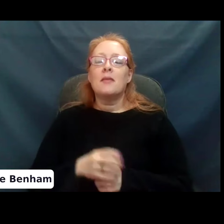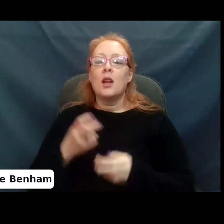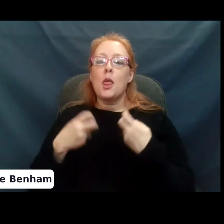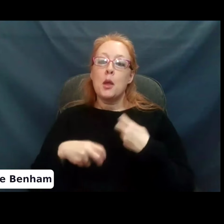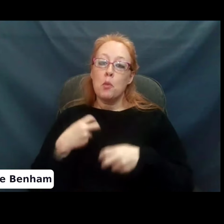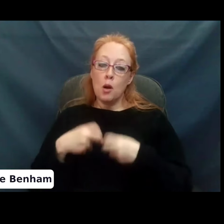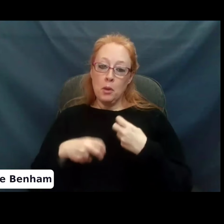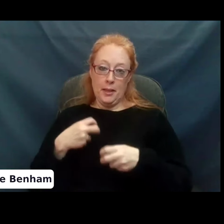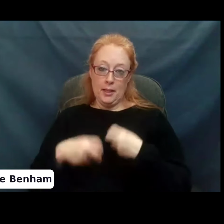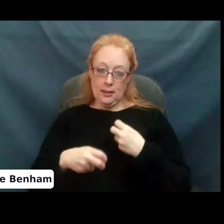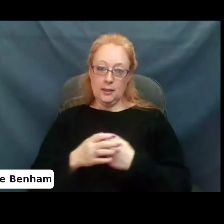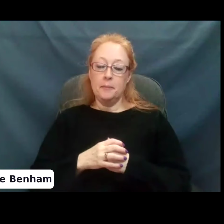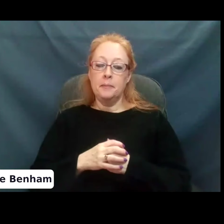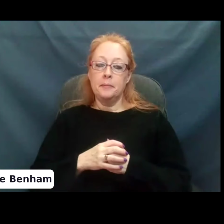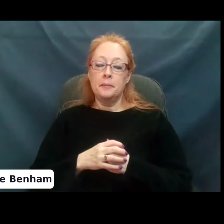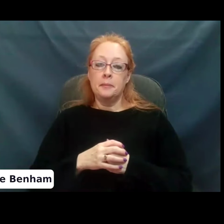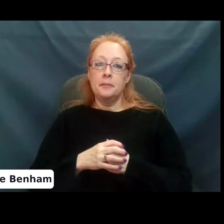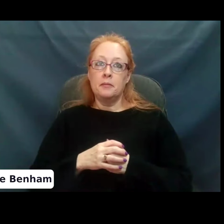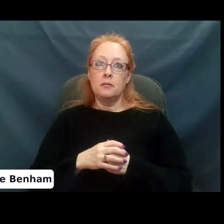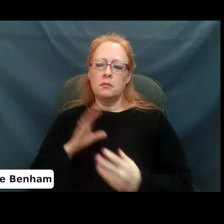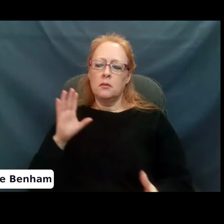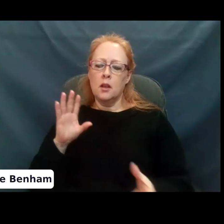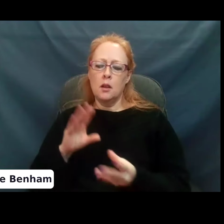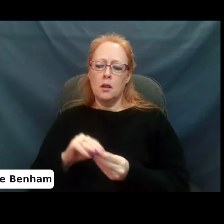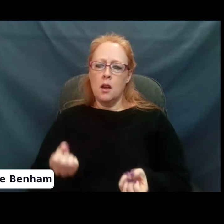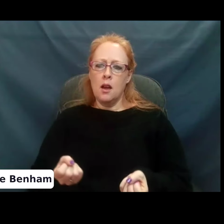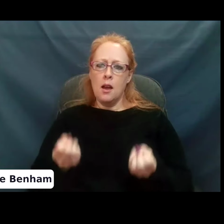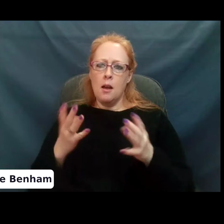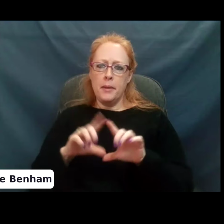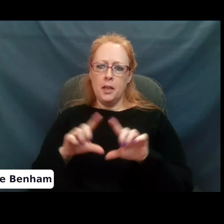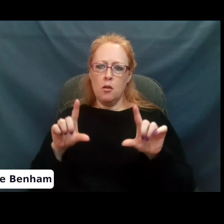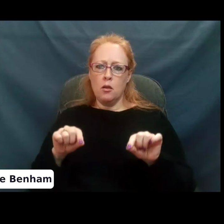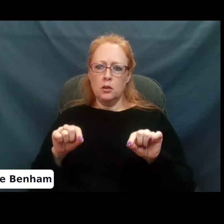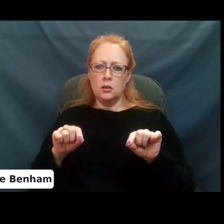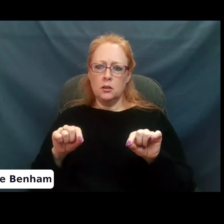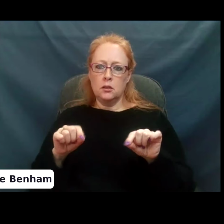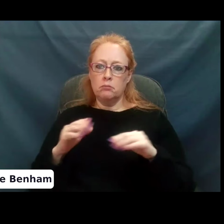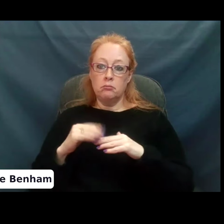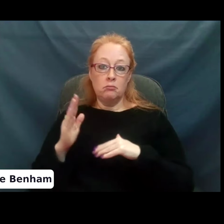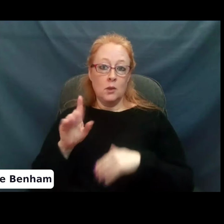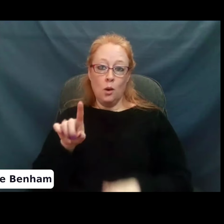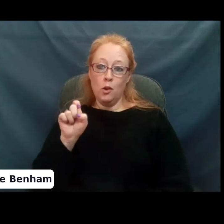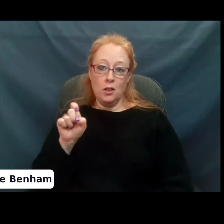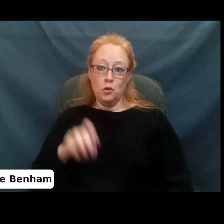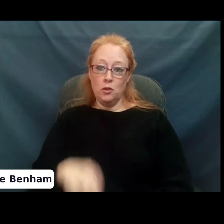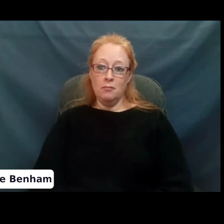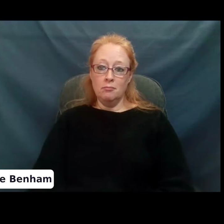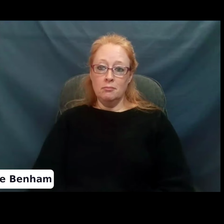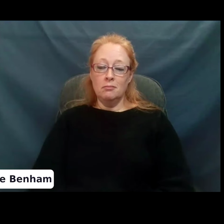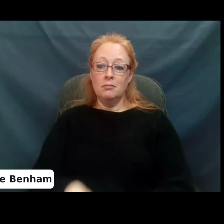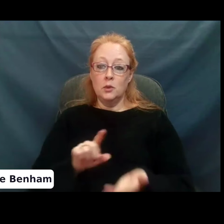Angie: Or good a bribery.